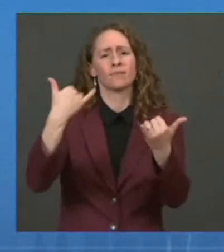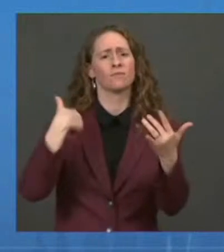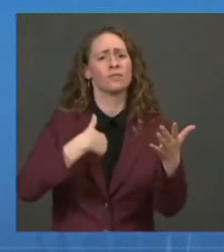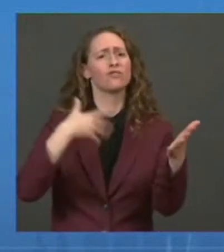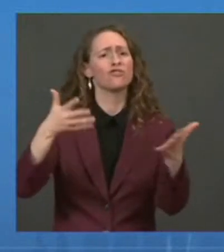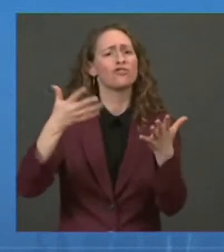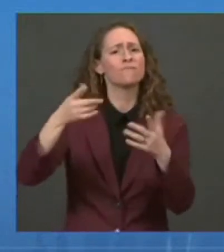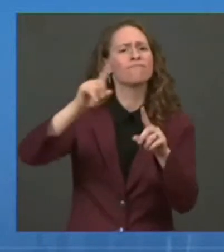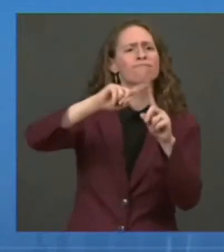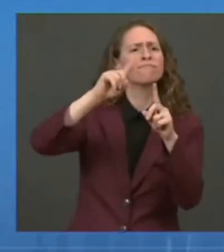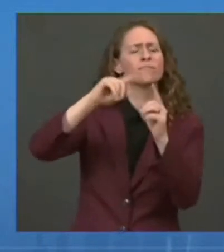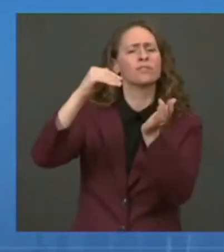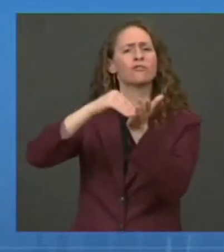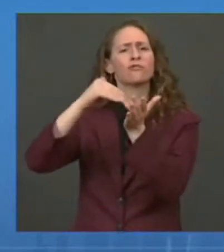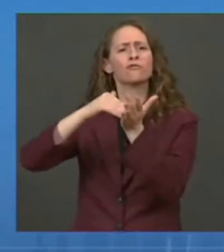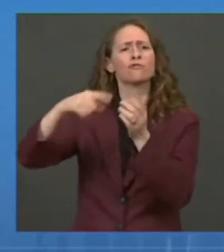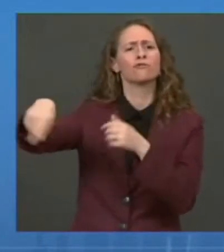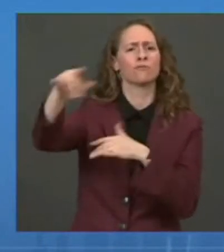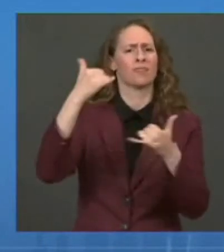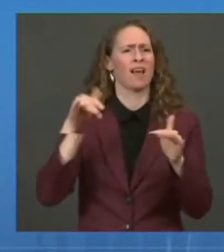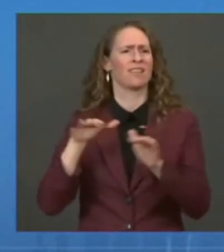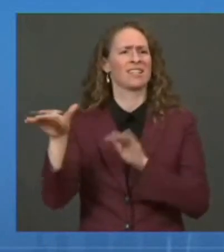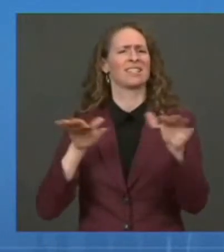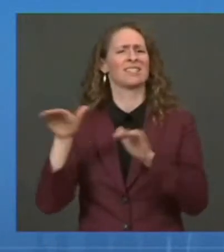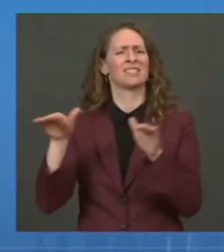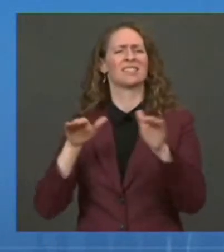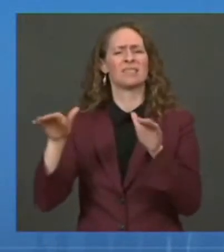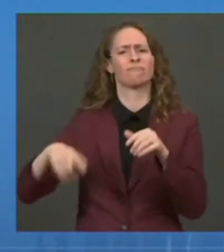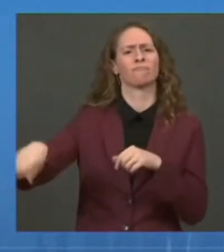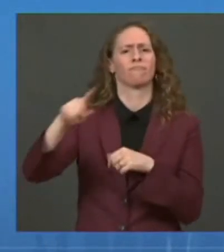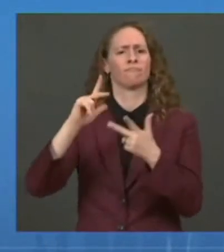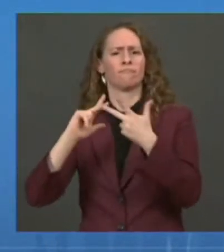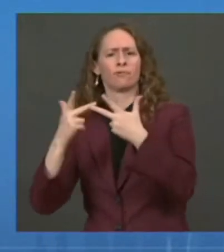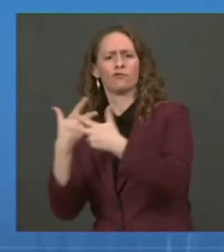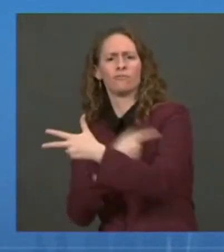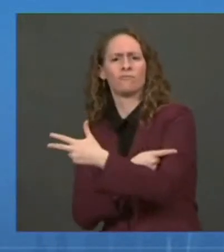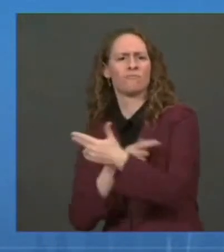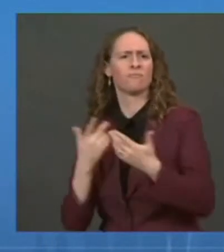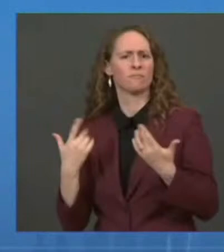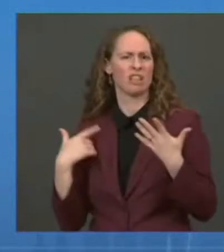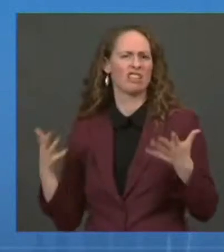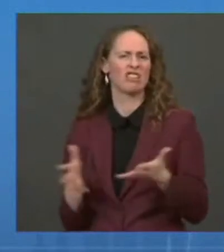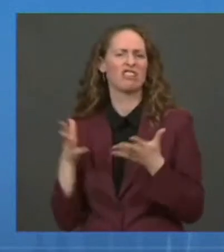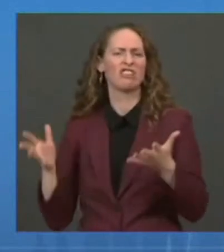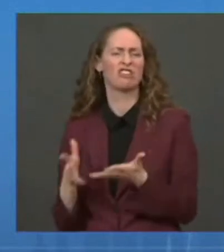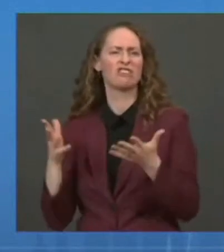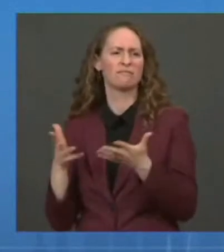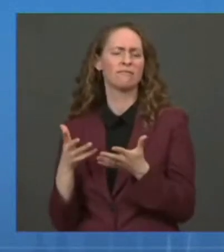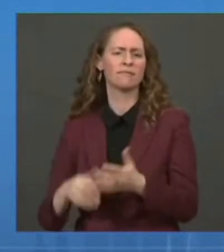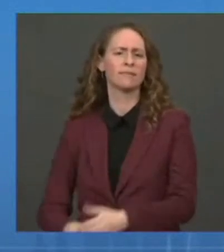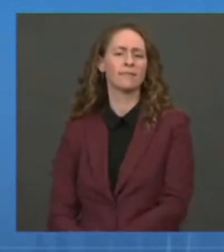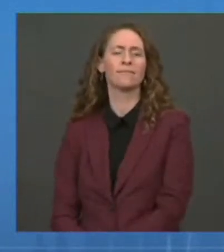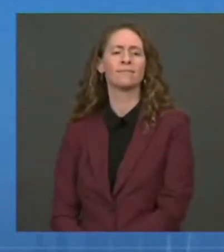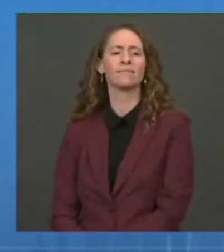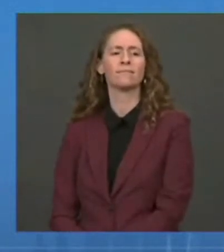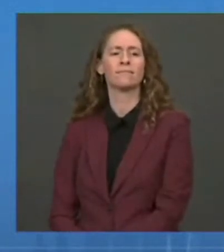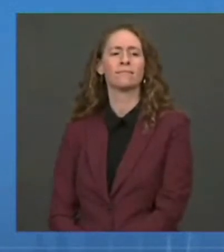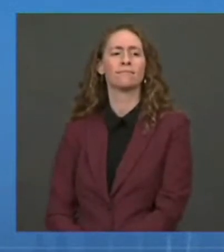NOTABLY WE ARE URGING PROVIDERS TO GET ALL ELIGIBLE AMERICANS